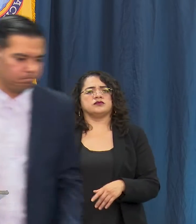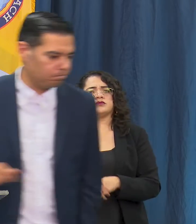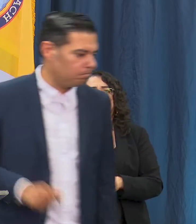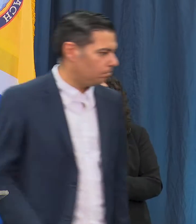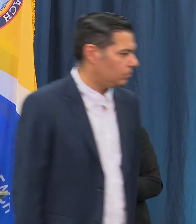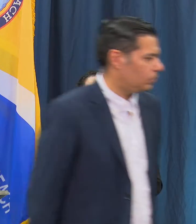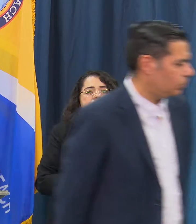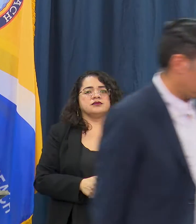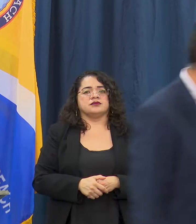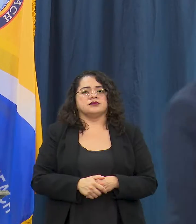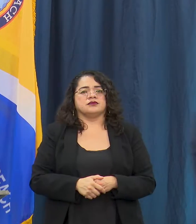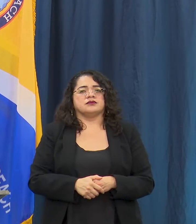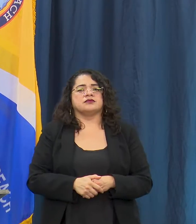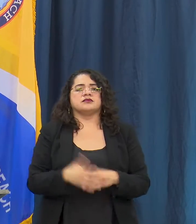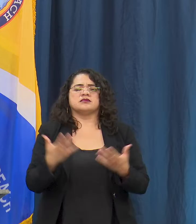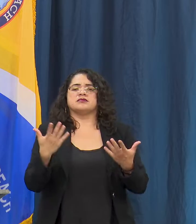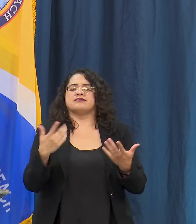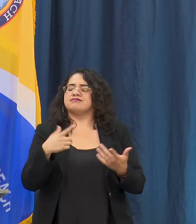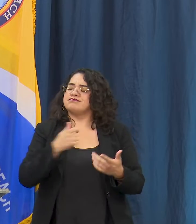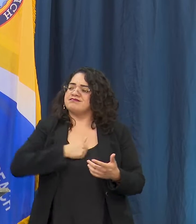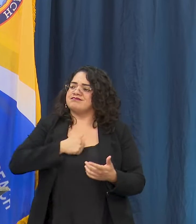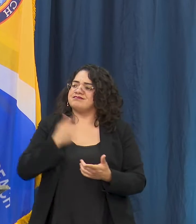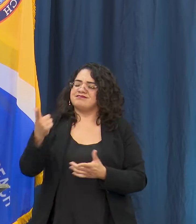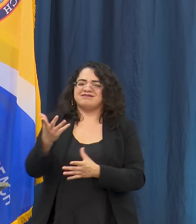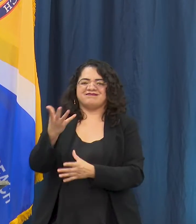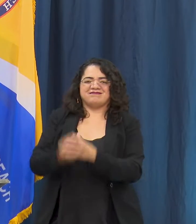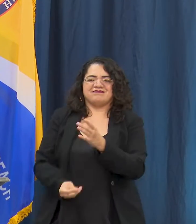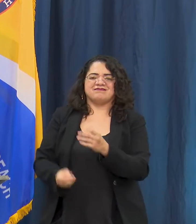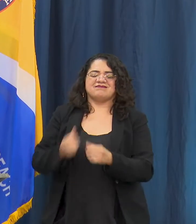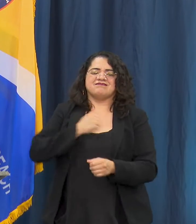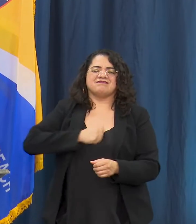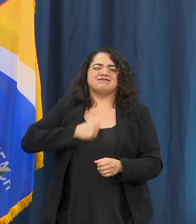your loss, just wanted to say that. Can we talk a little more about the